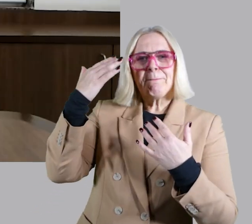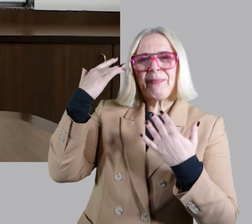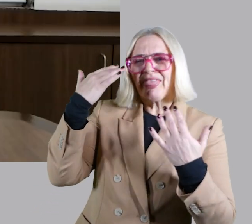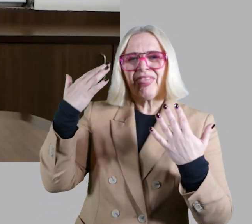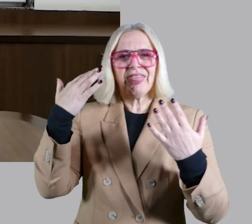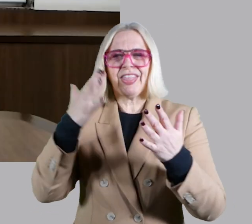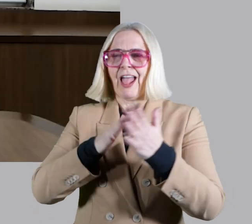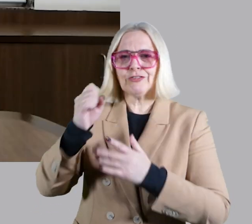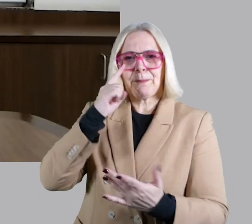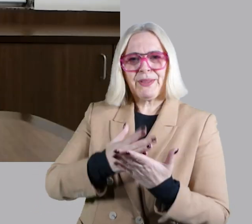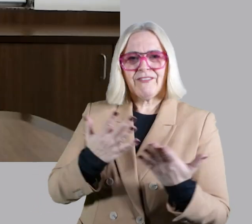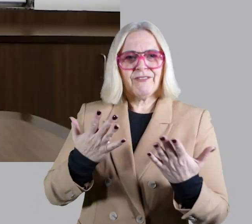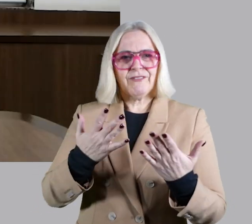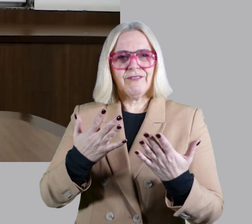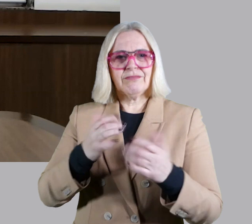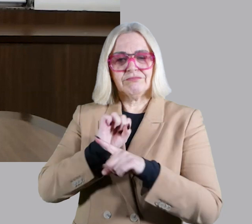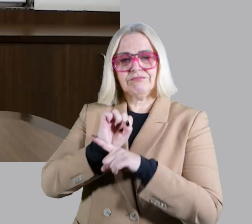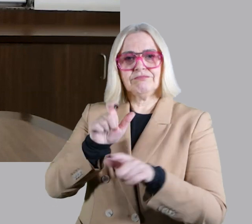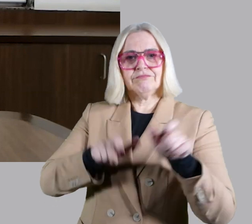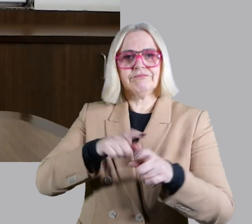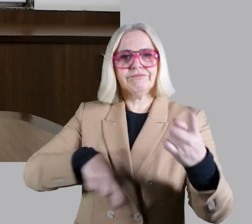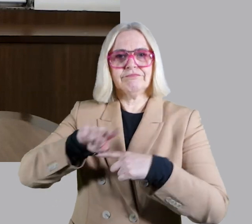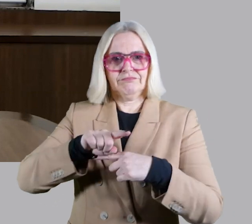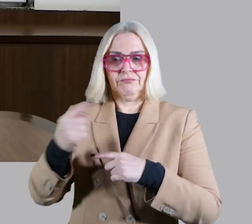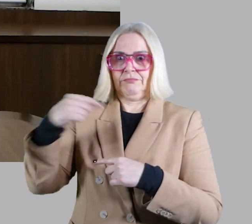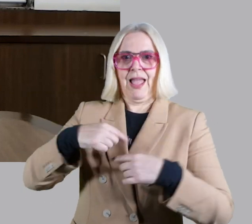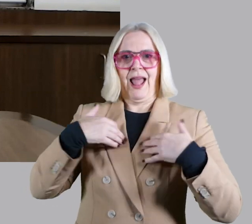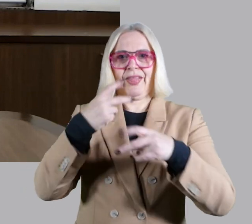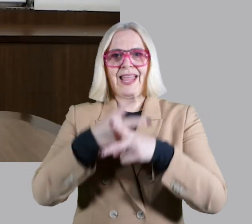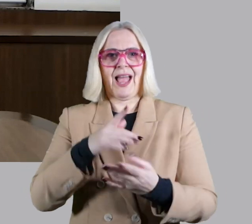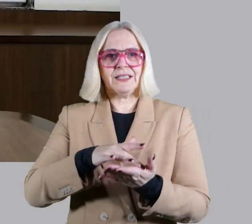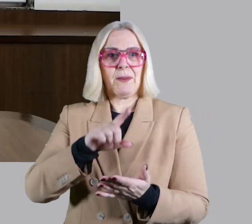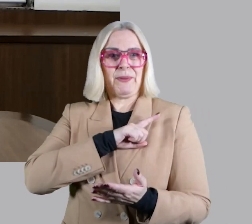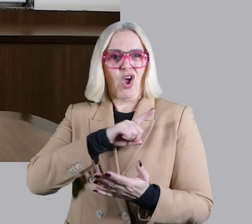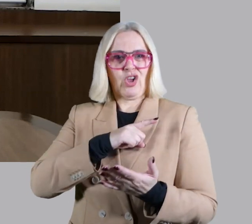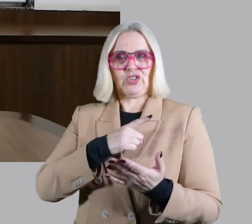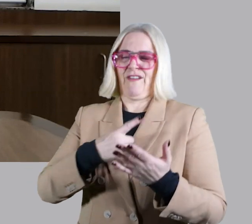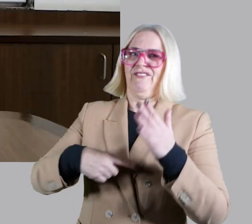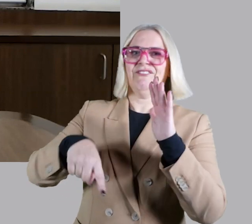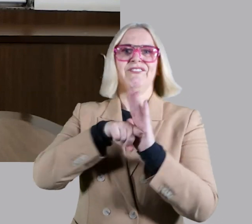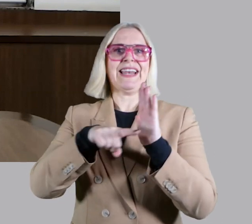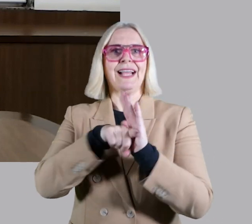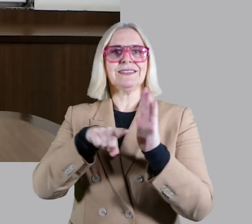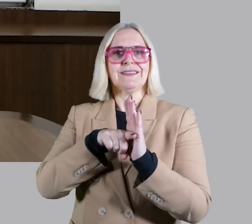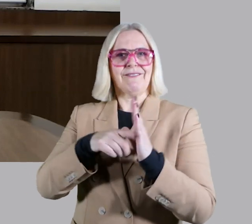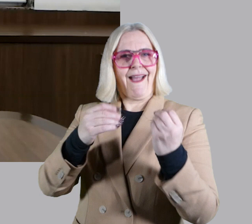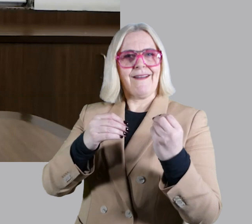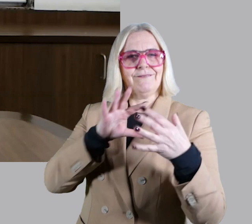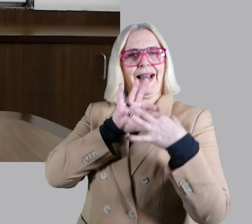cultural beliefs which are preventing patients from coming to the healthcare centre